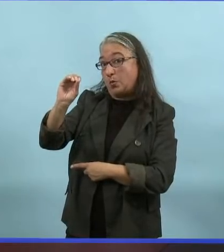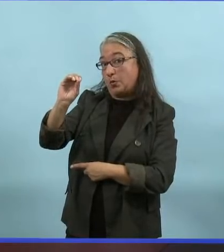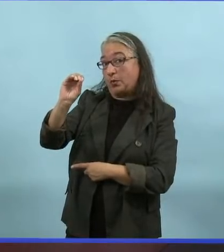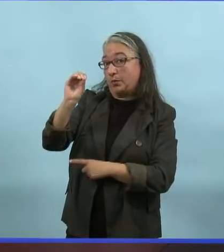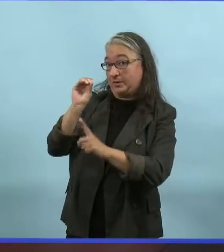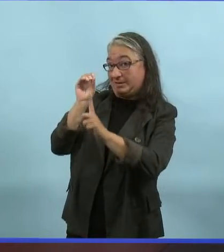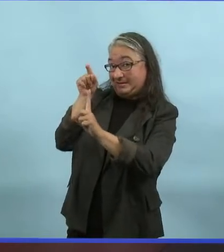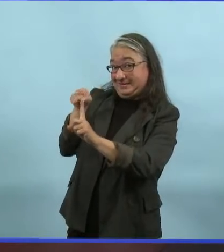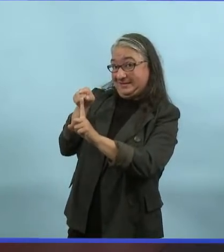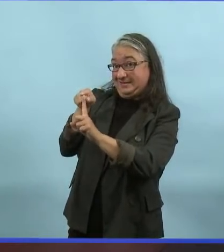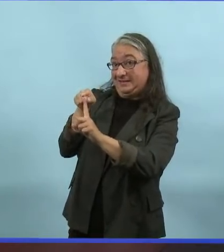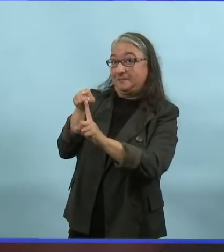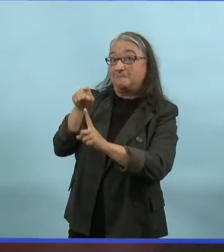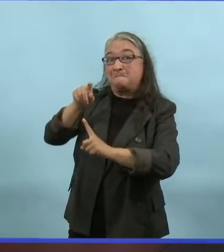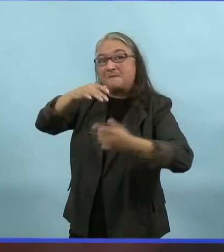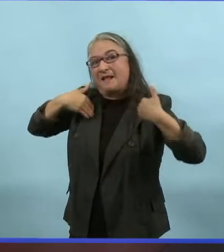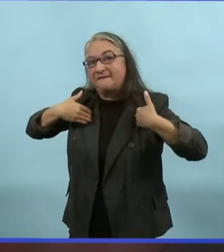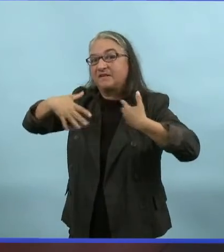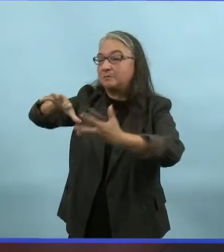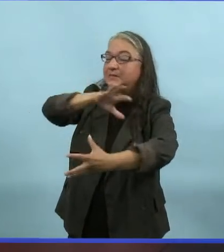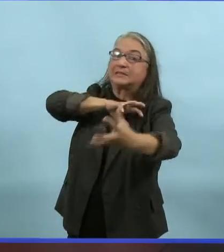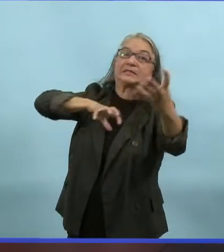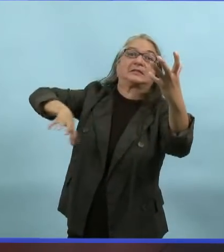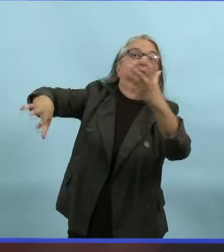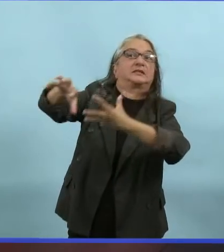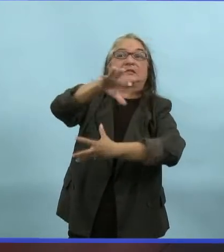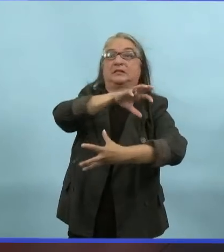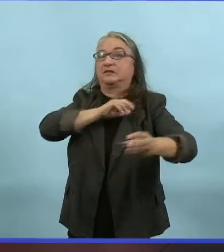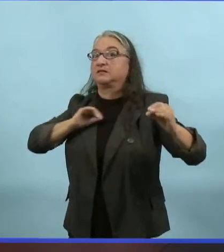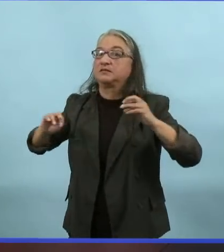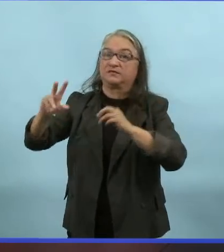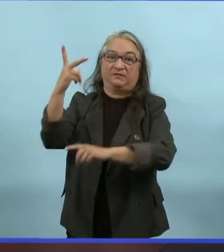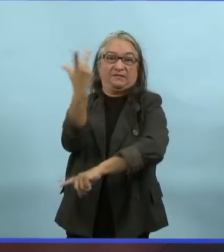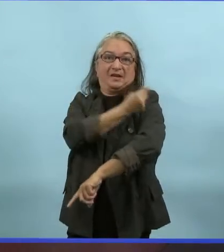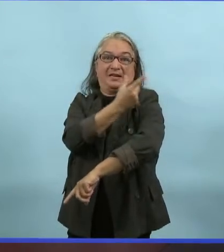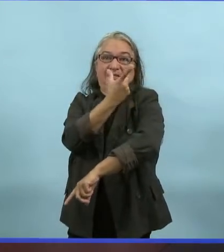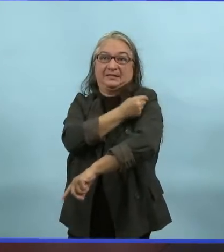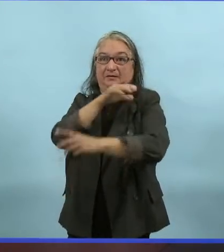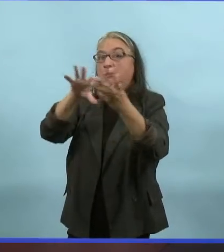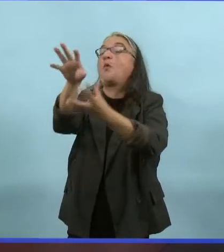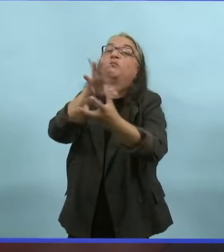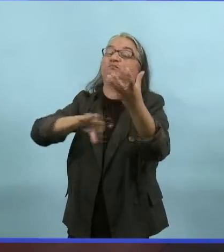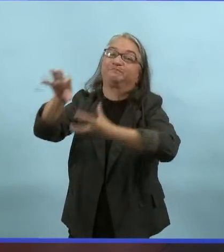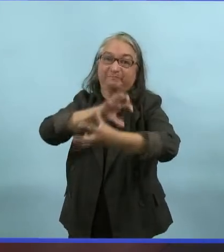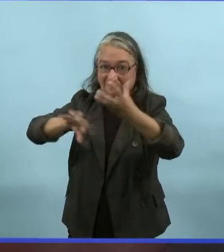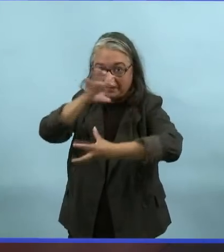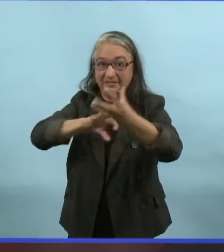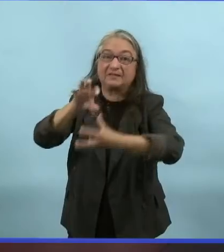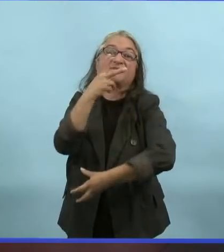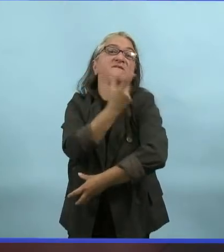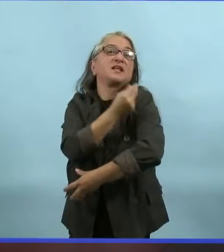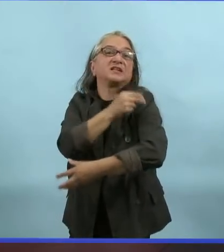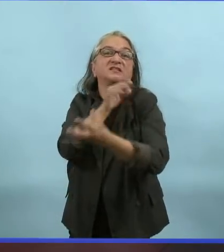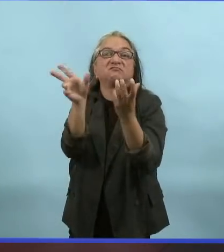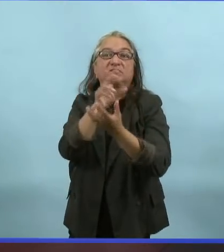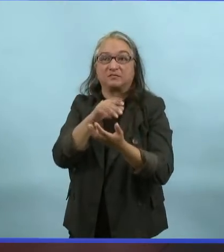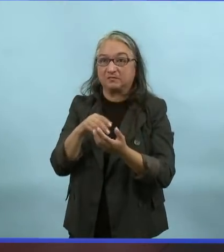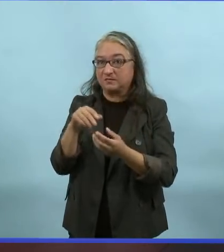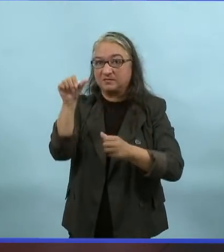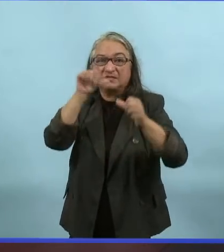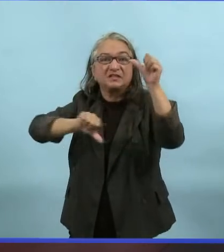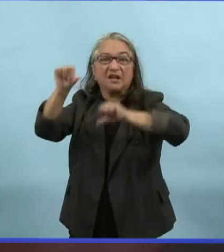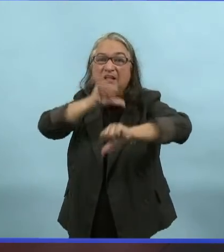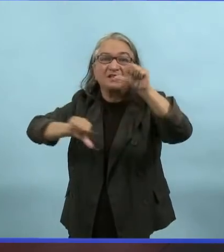is a concerning trend there just wasn't a lot of science to back it up are we going to re-look at